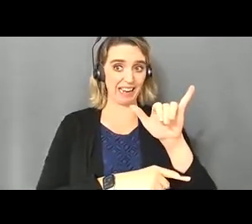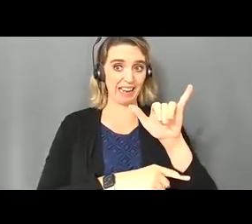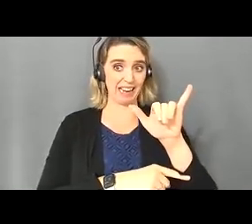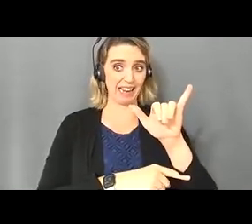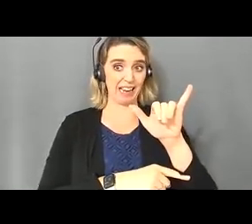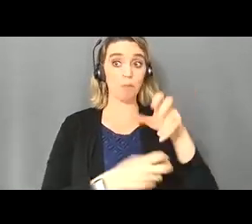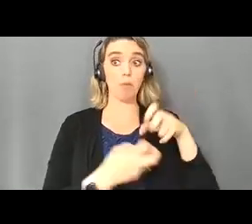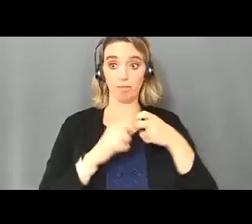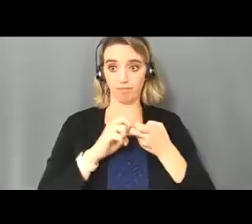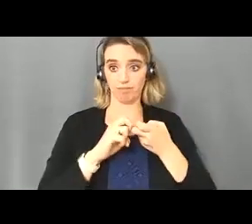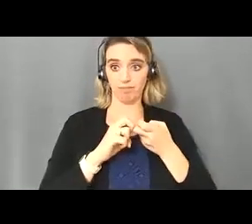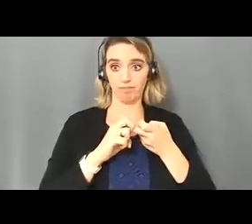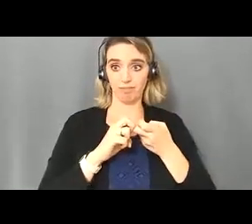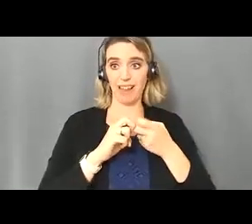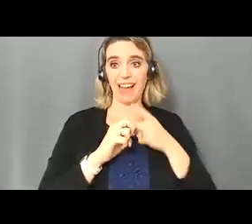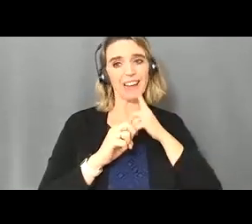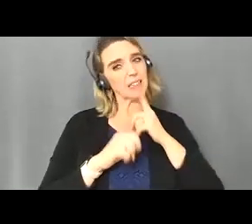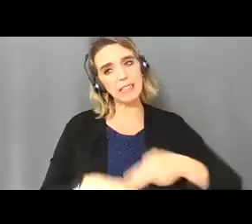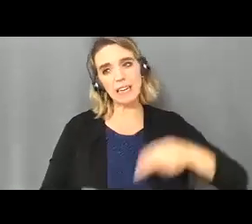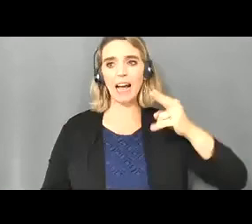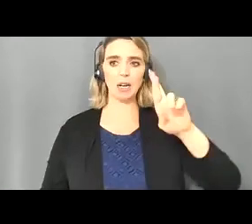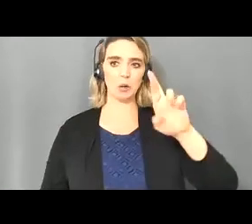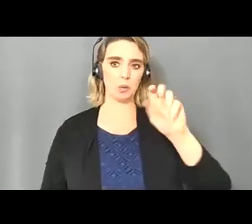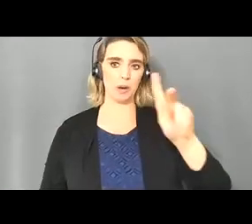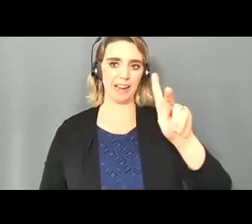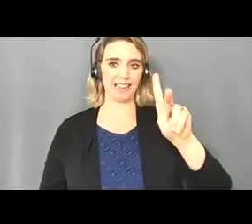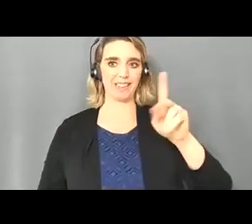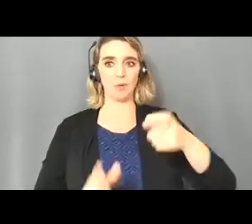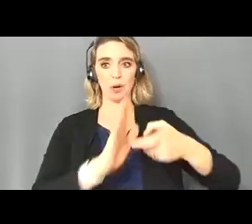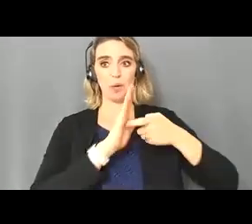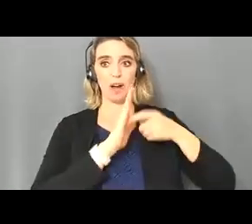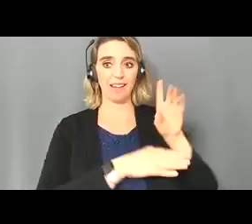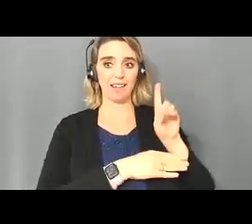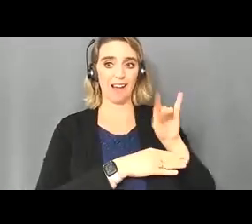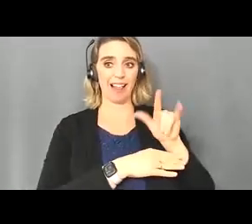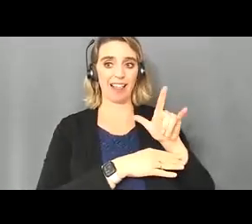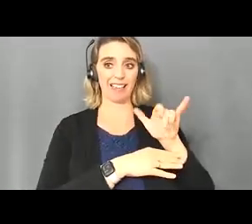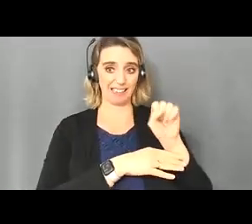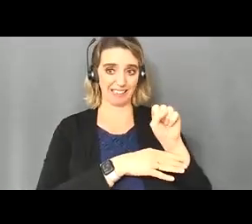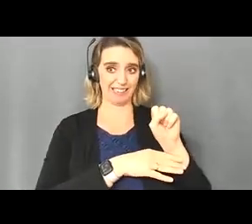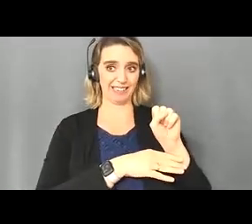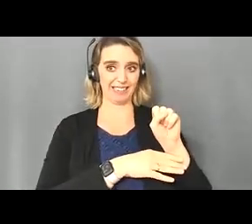for requiring dialysis in the future because of chronic renal failure